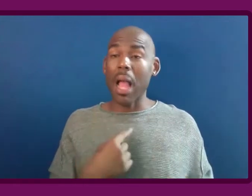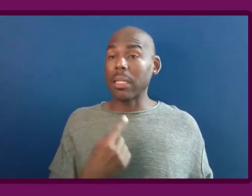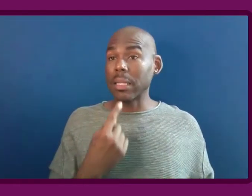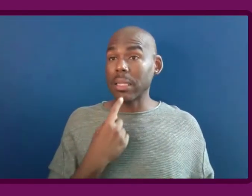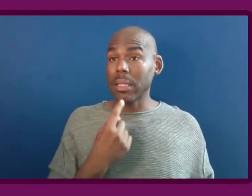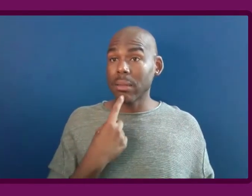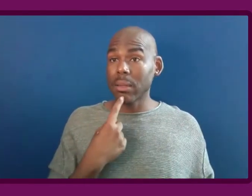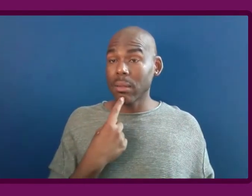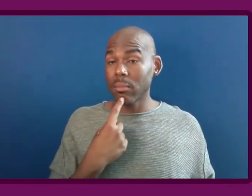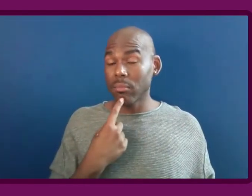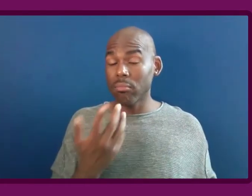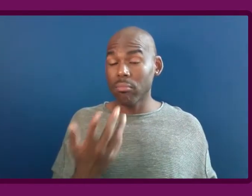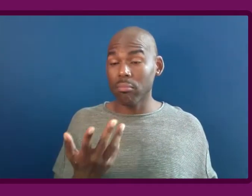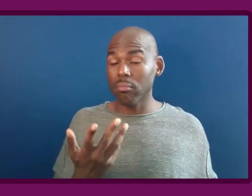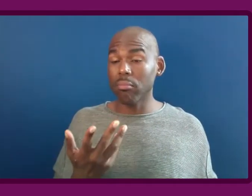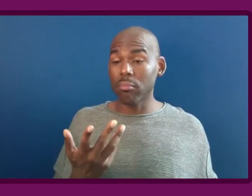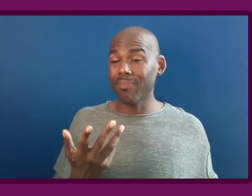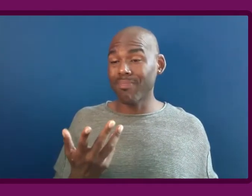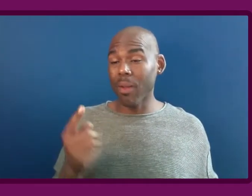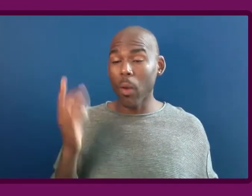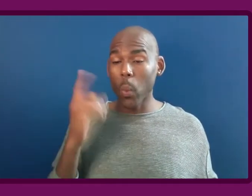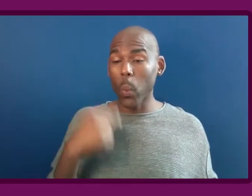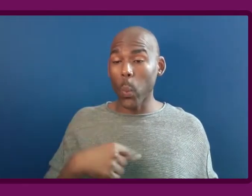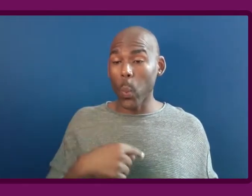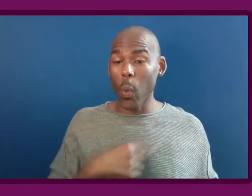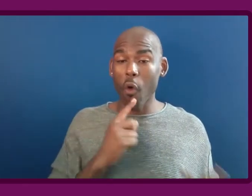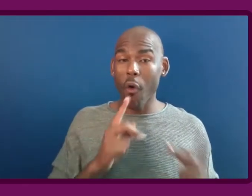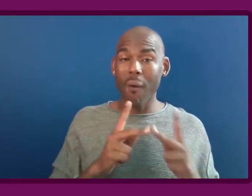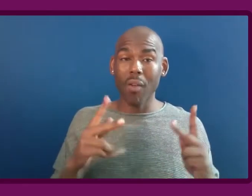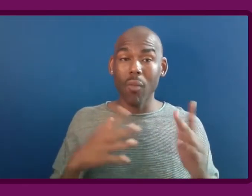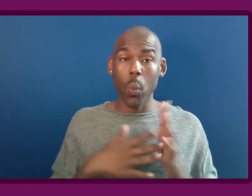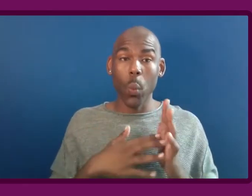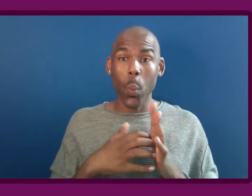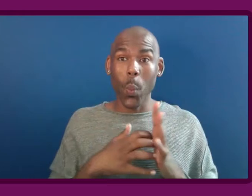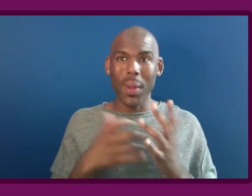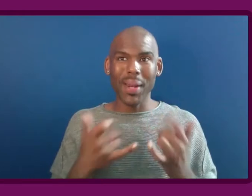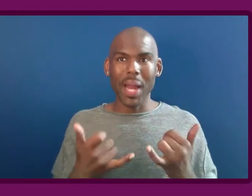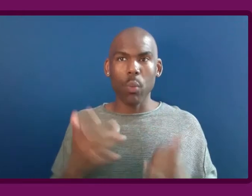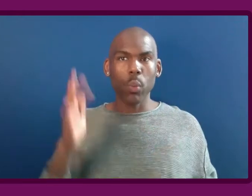I say that it's not going to offend someone. I think we're very weak now, and we used